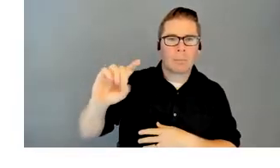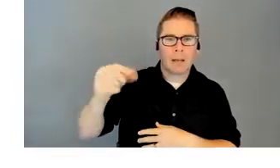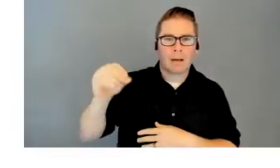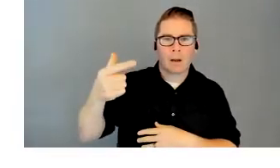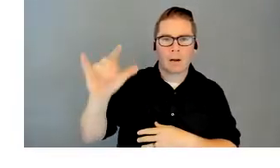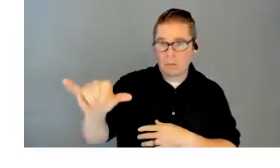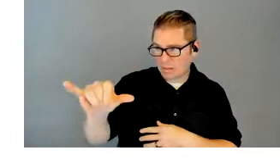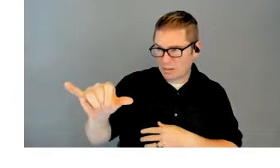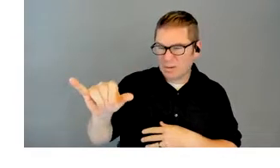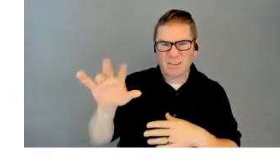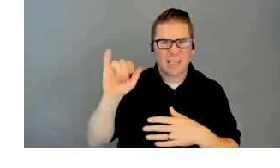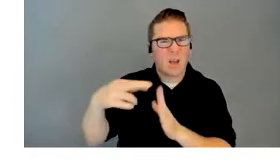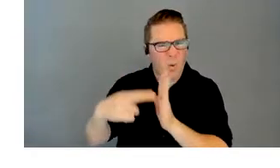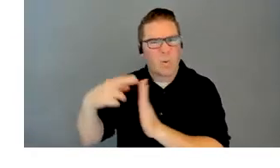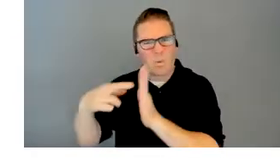But start start your markups